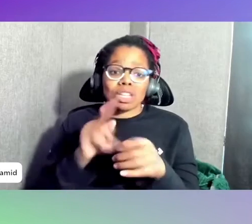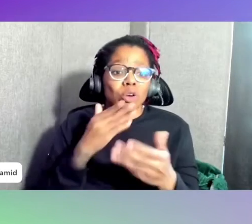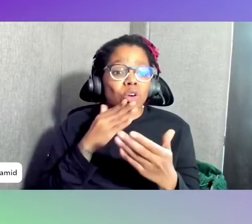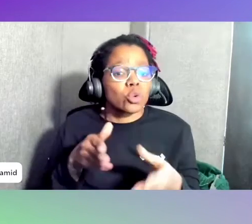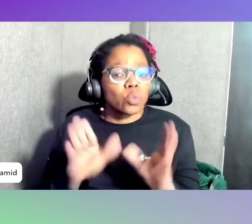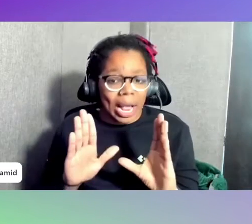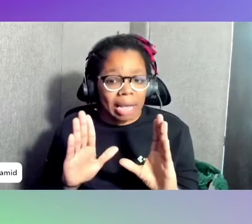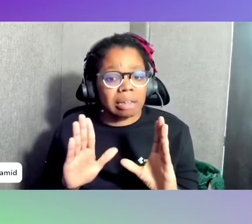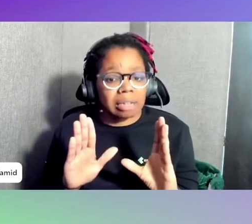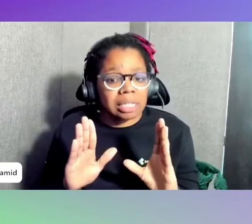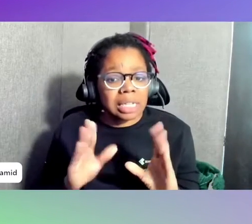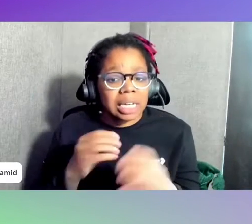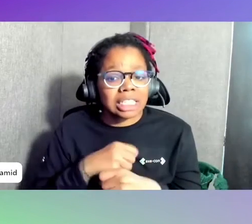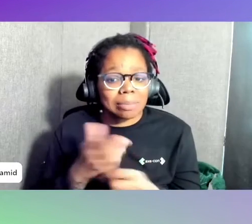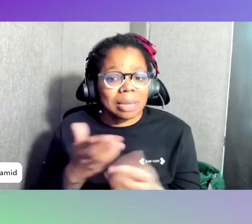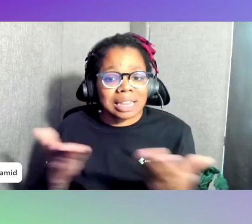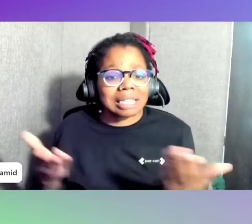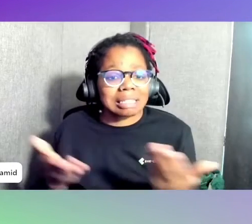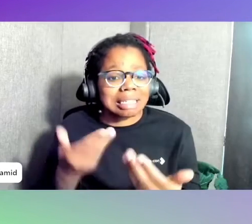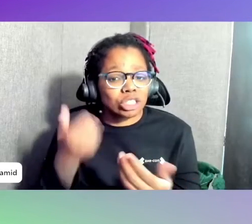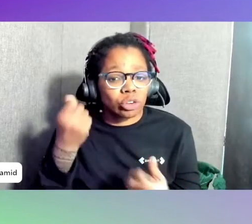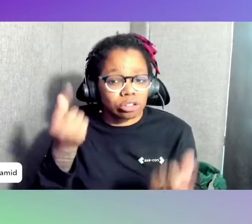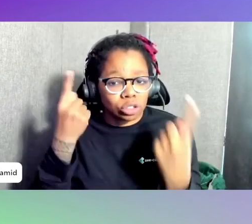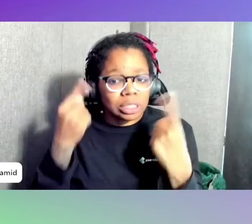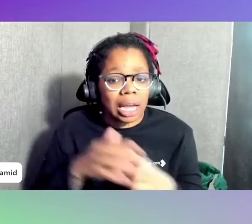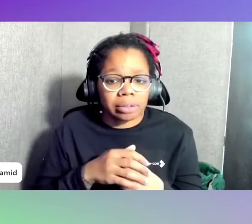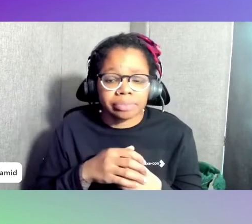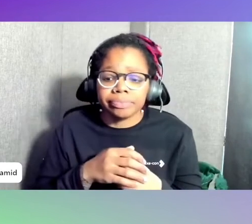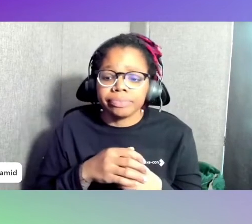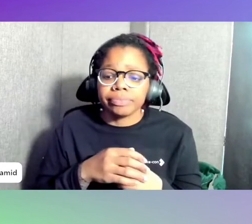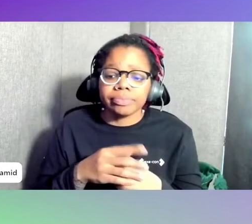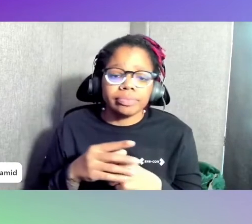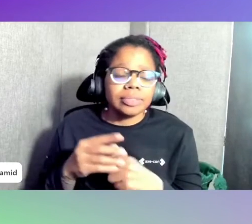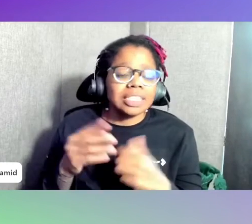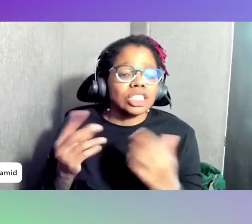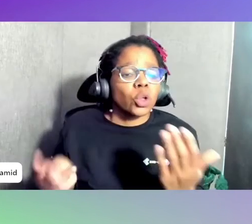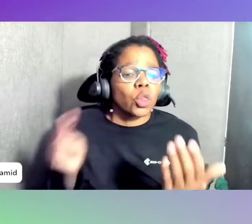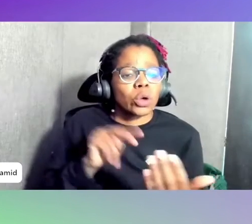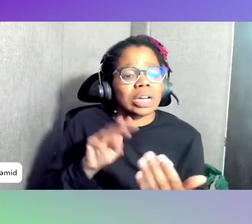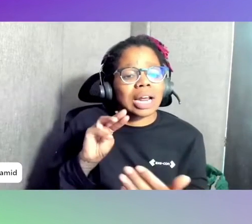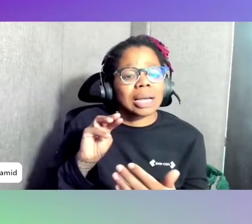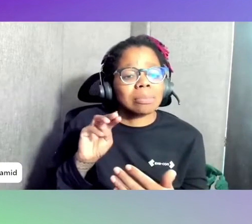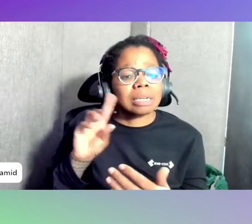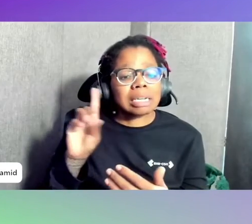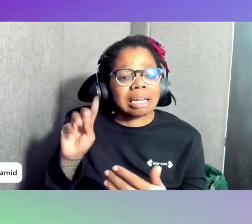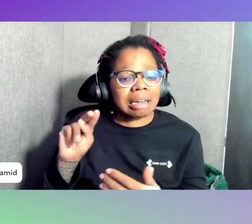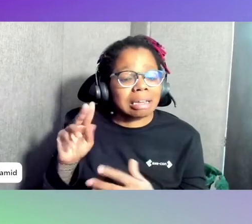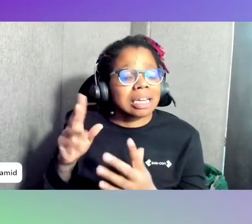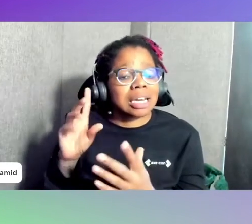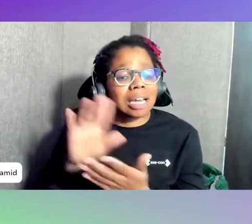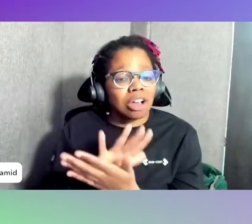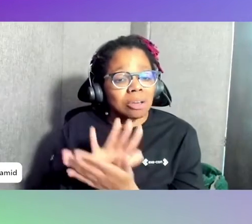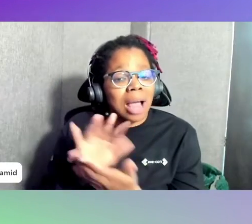it, because as chance you just spoke about, making things simple and decluttering makes it easier